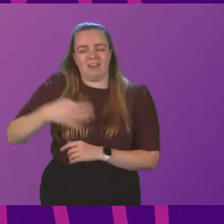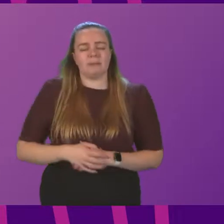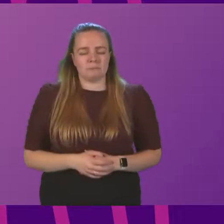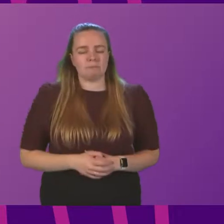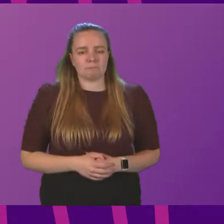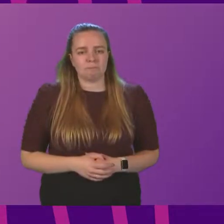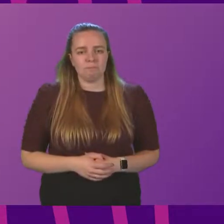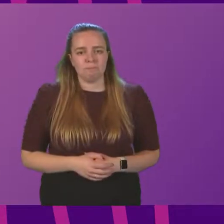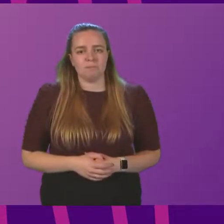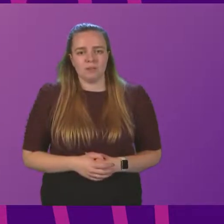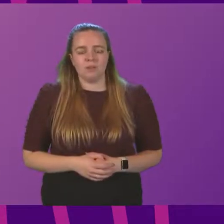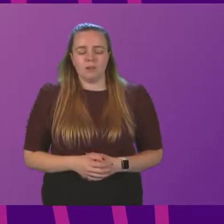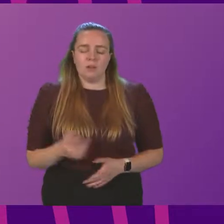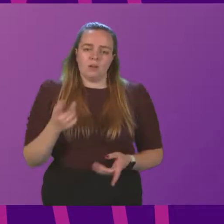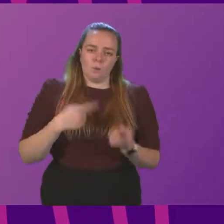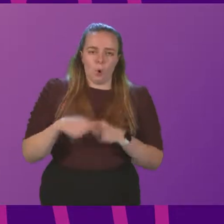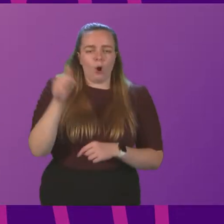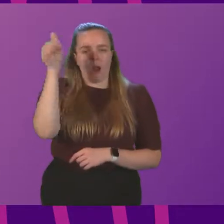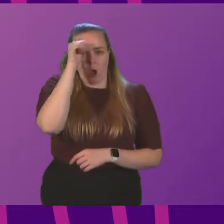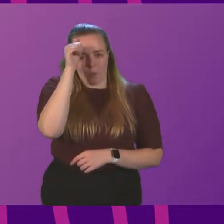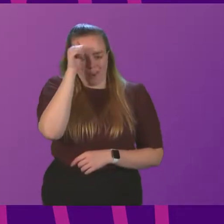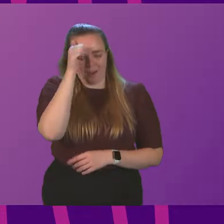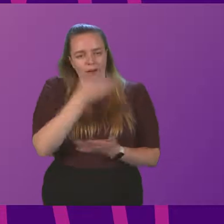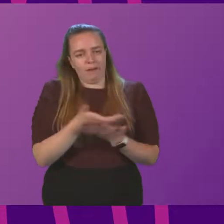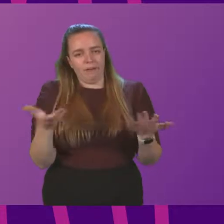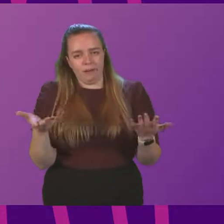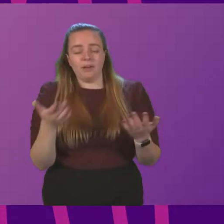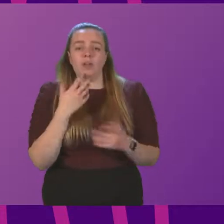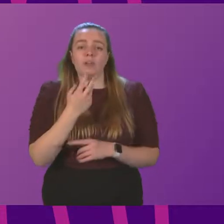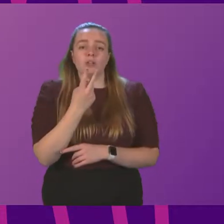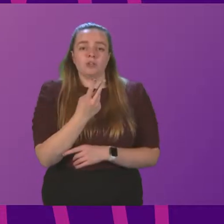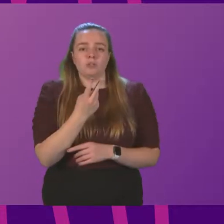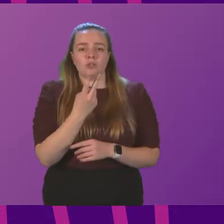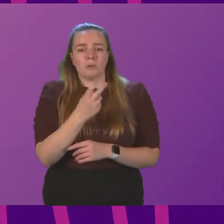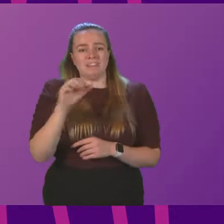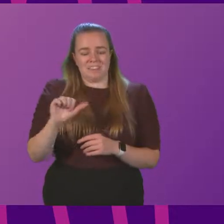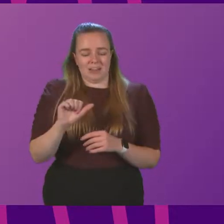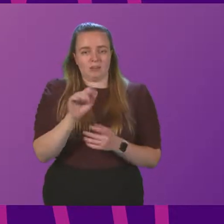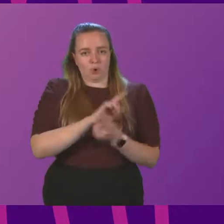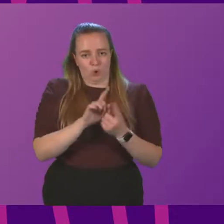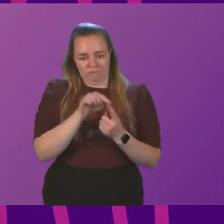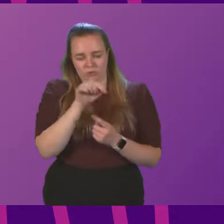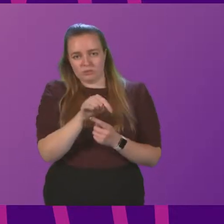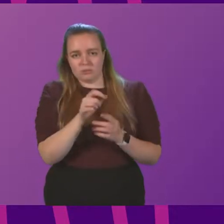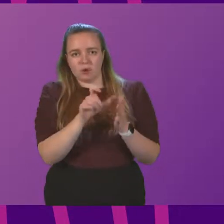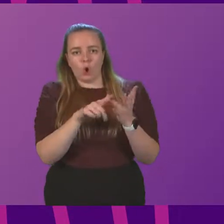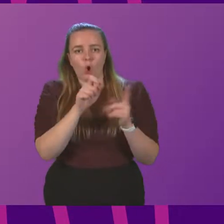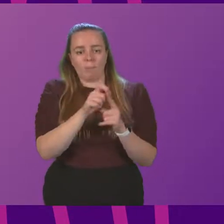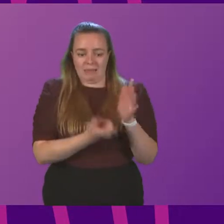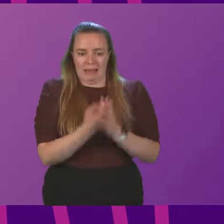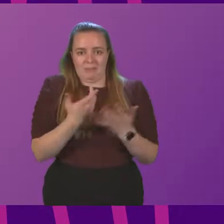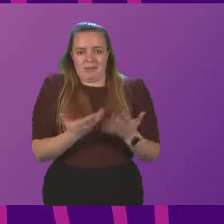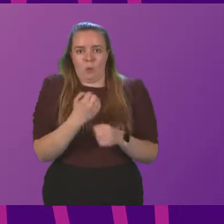As we are all aware, COP26 is under way in Glasgow. We are working tirelessly